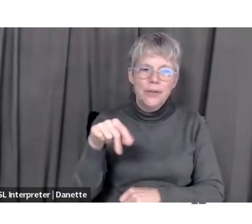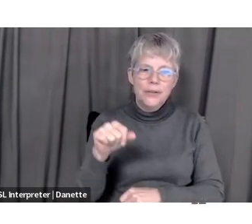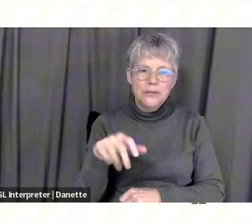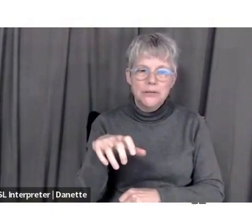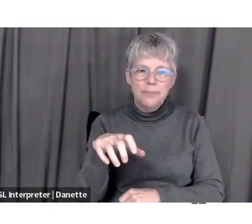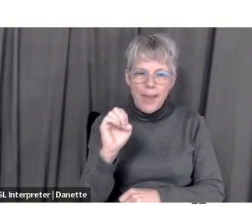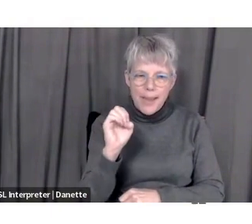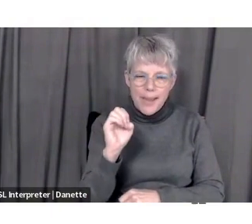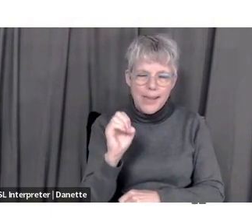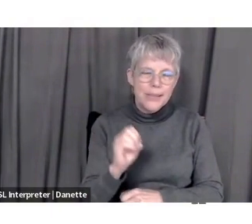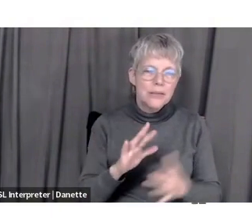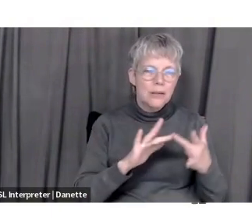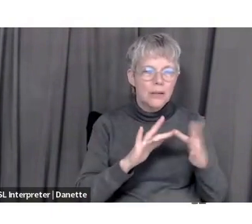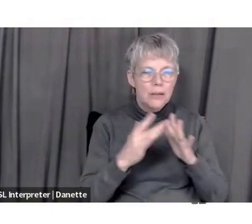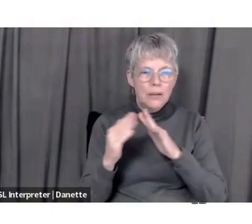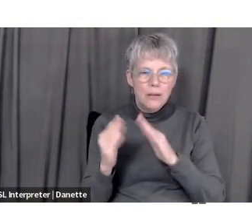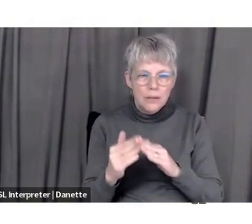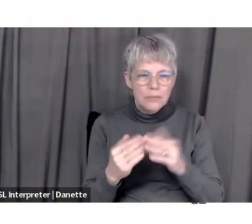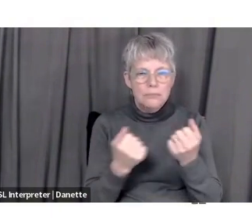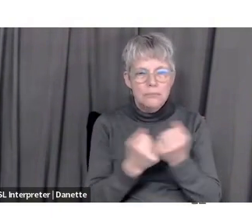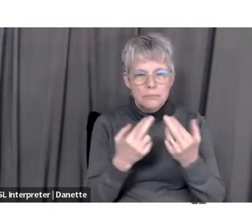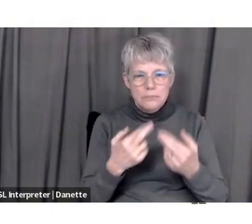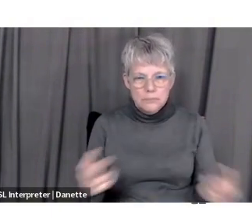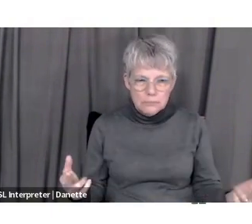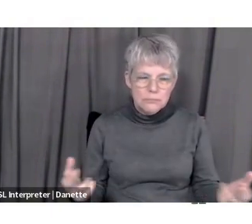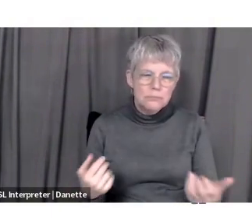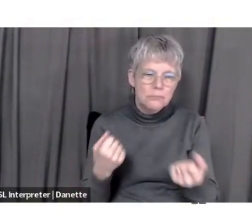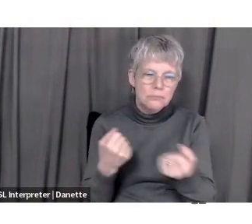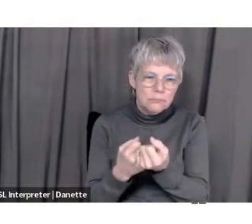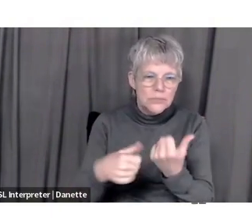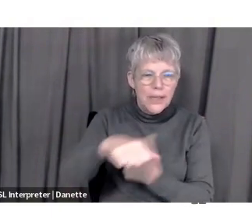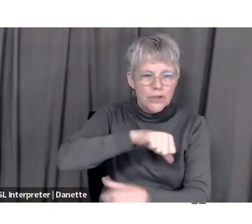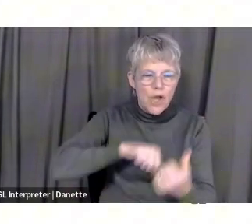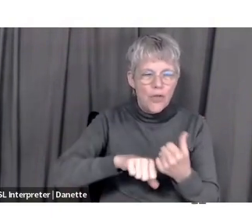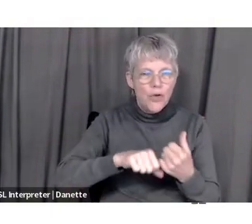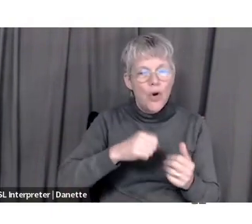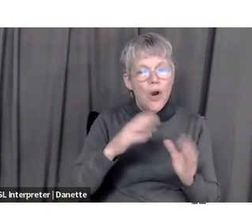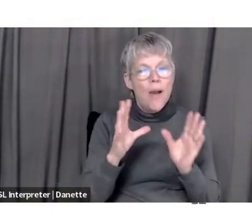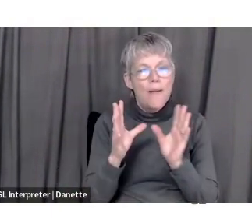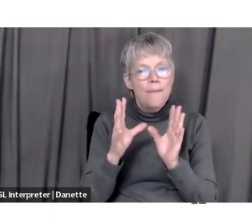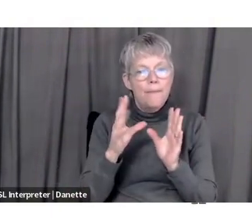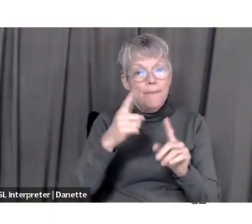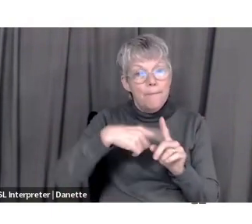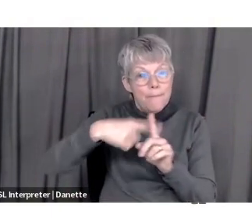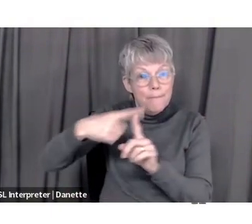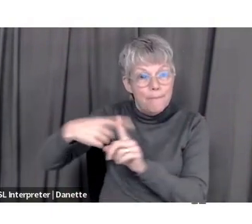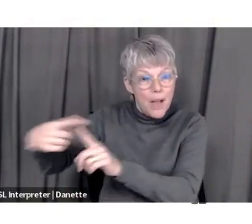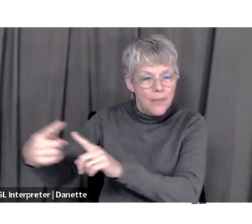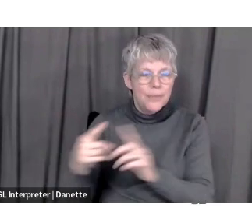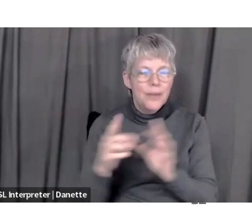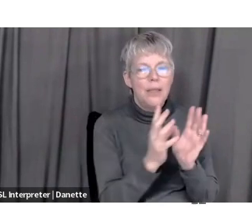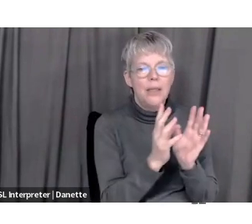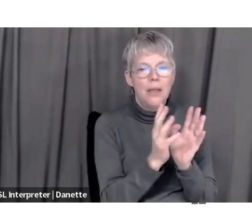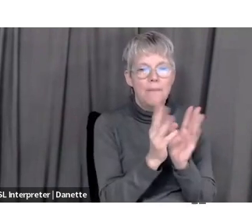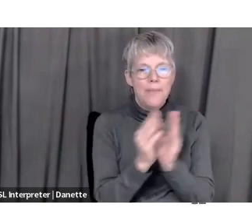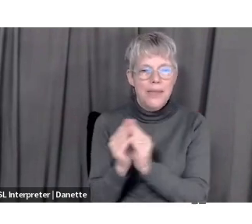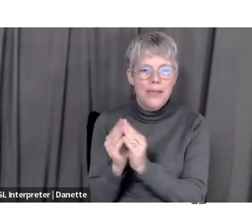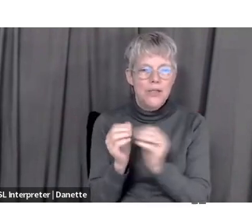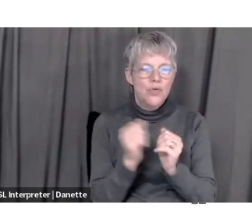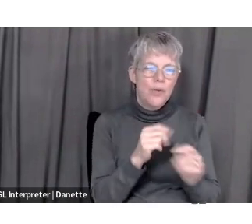There's an online community for sharing resources, supporting each other. We also host monthly meetings and professional development with guest speakers.